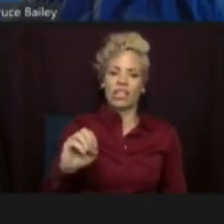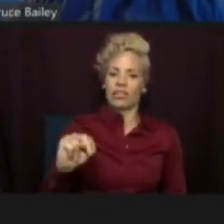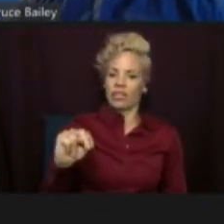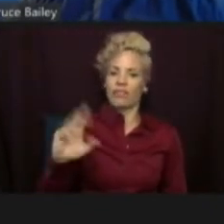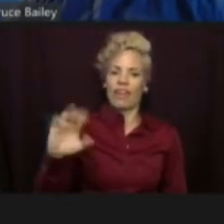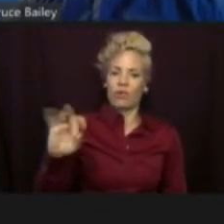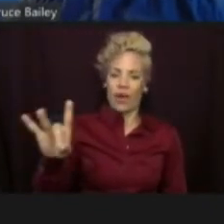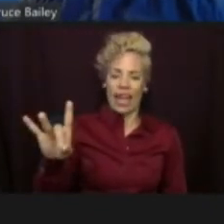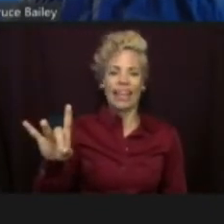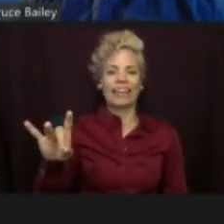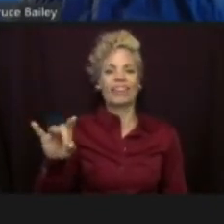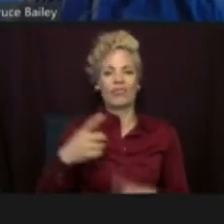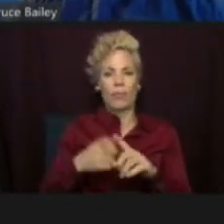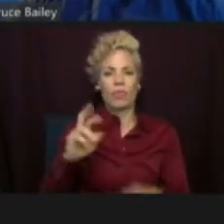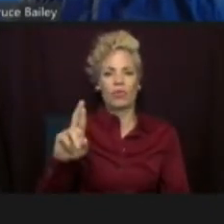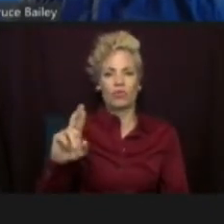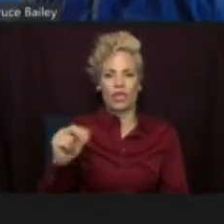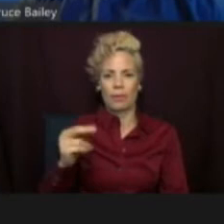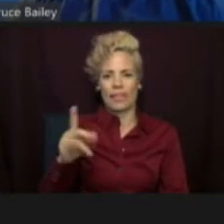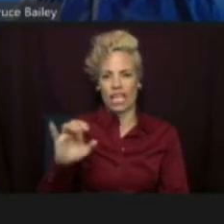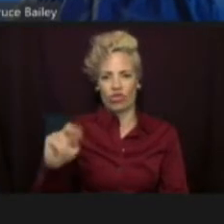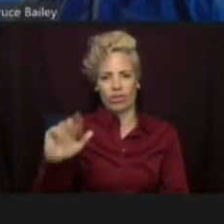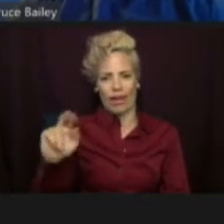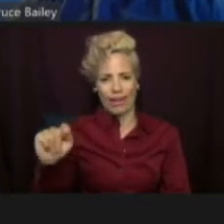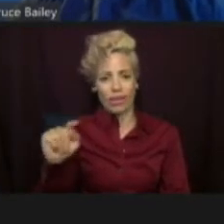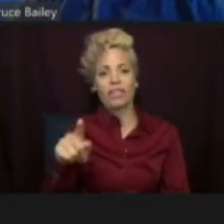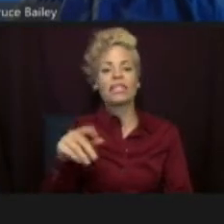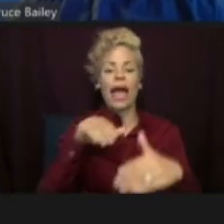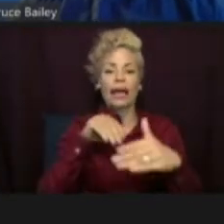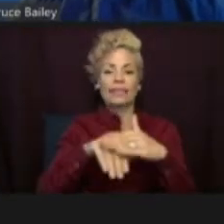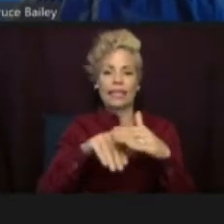are technical accessibility requirements, for ICT,